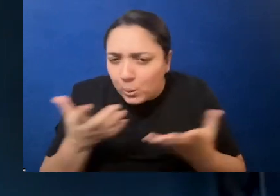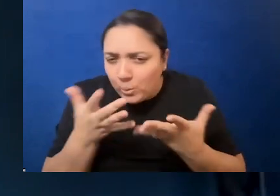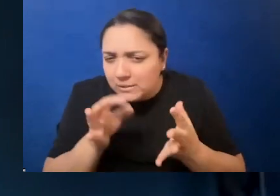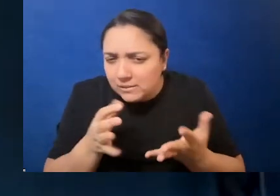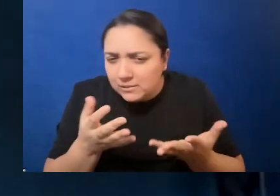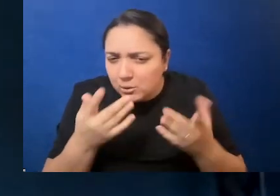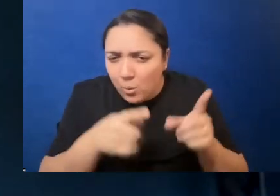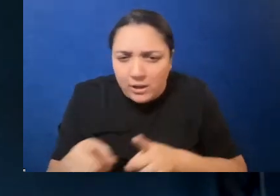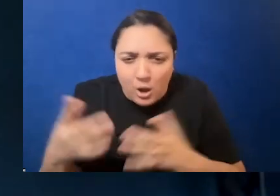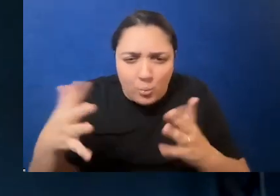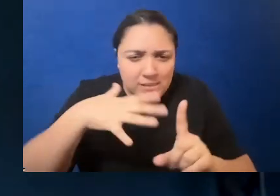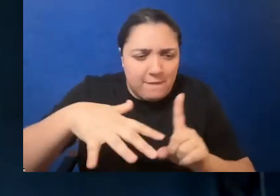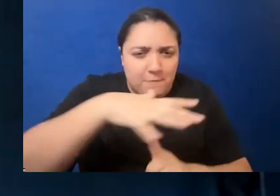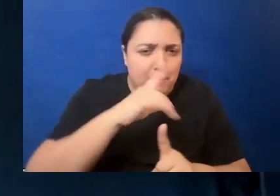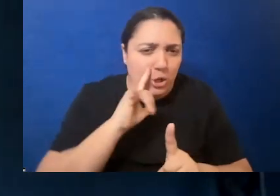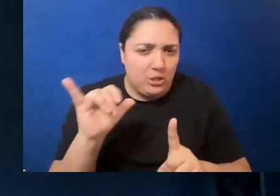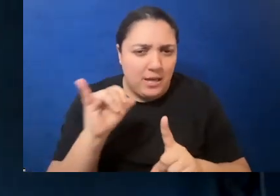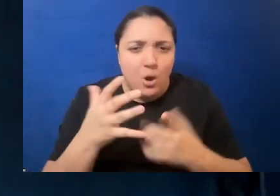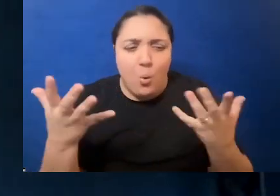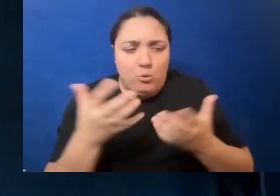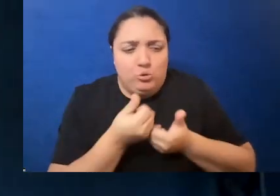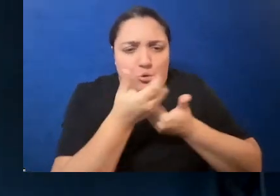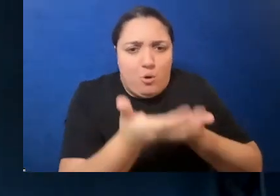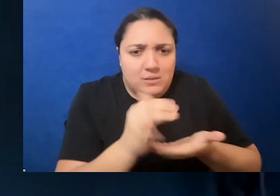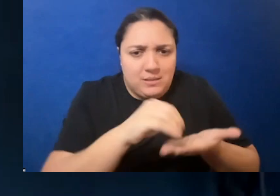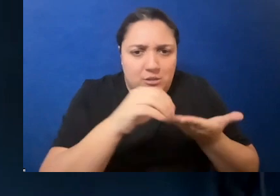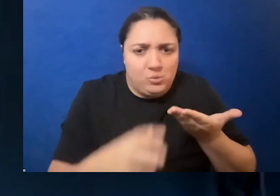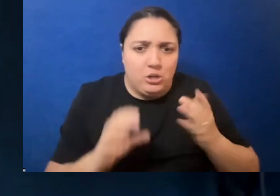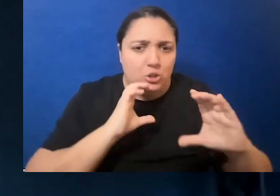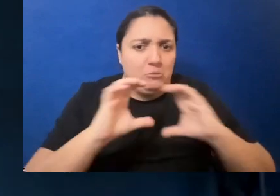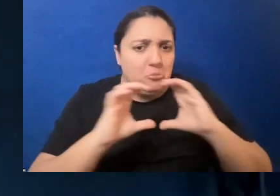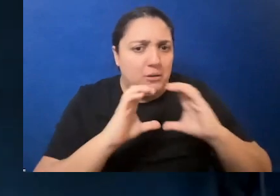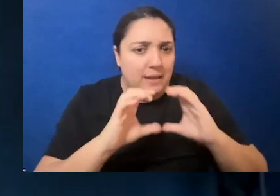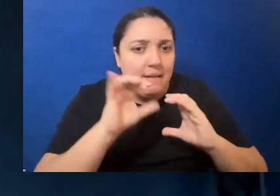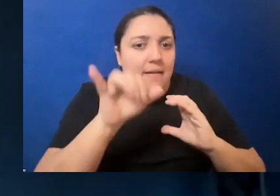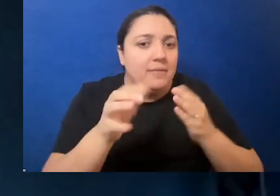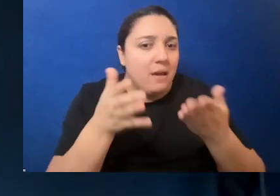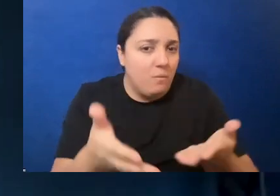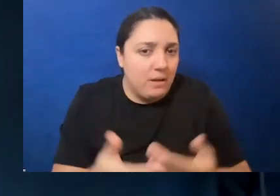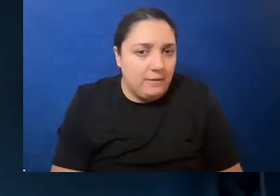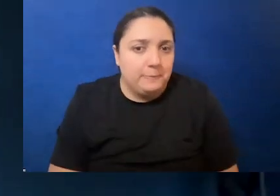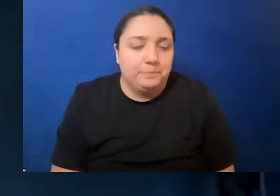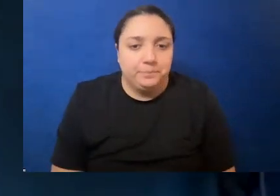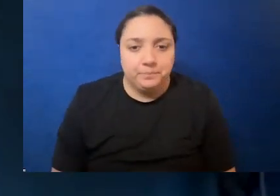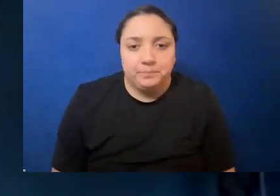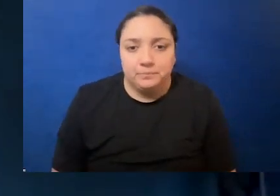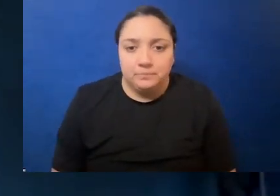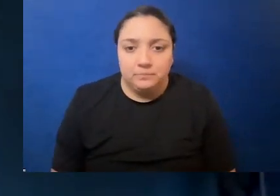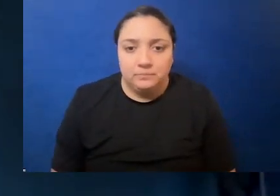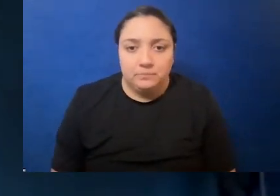WHAT IS THE ENVIRONMENT LIKE AND WHAT COULD BE CAUSING THE STUDENT TO COMMUNICATE IN THIS WAY THAT THEY ARE.